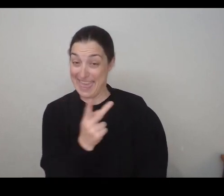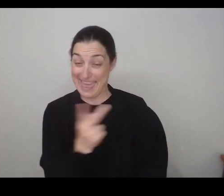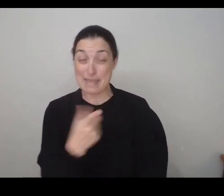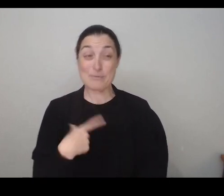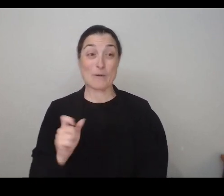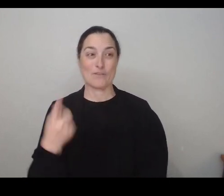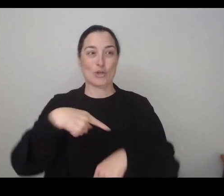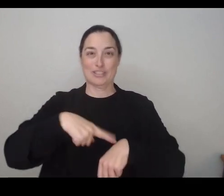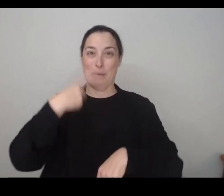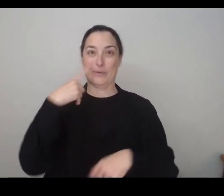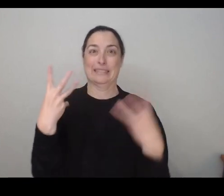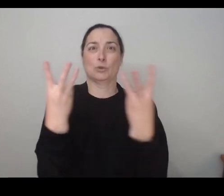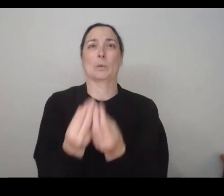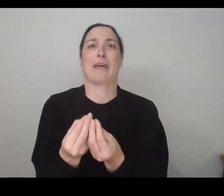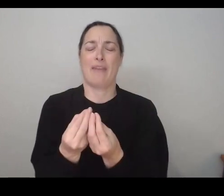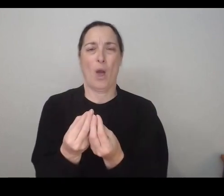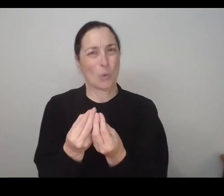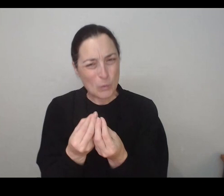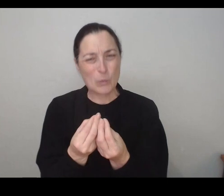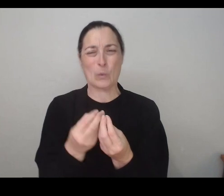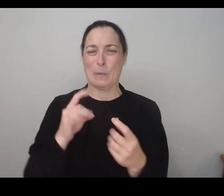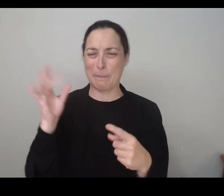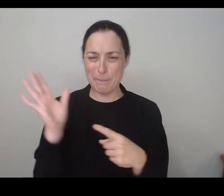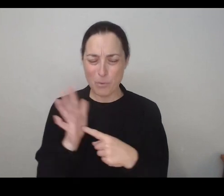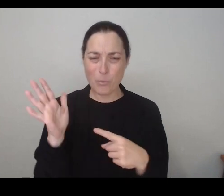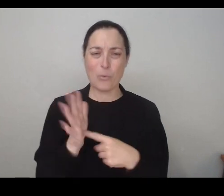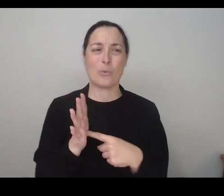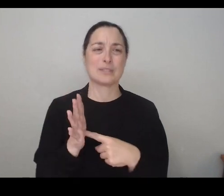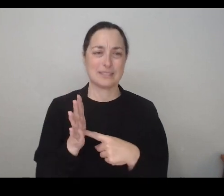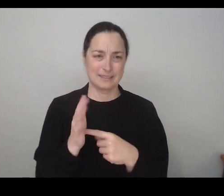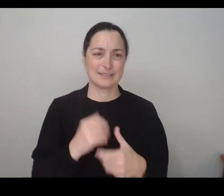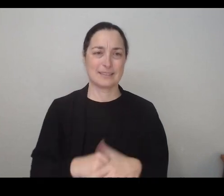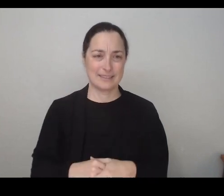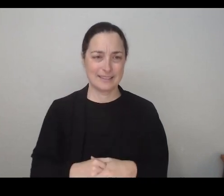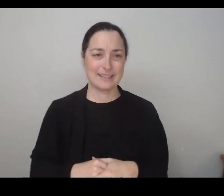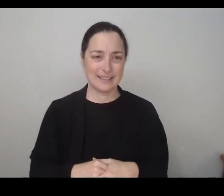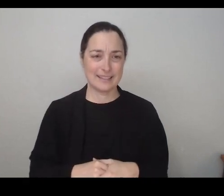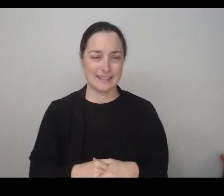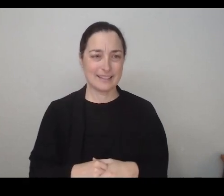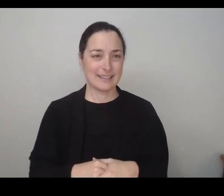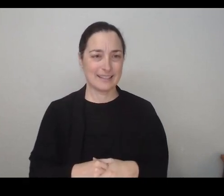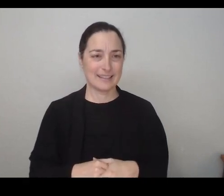and it's very important. I mean, the painting of Hamburg on the left